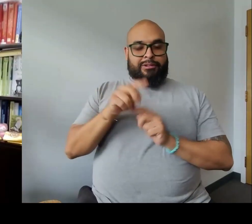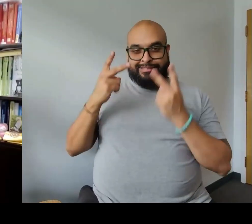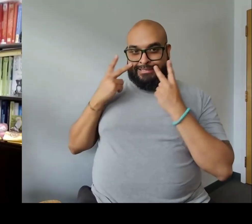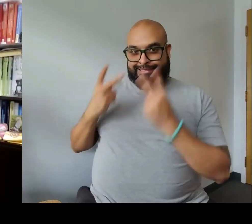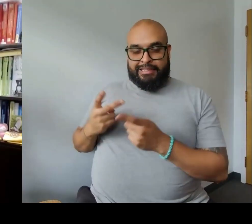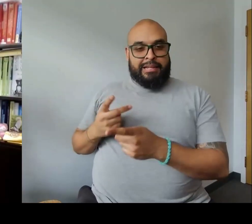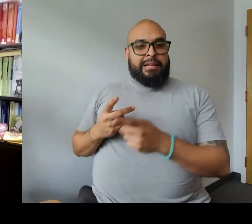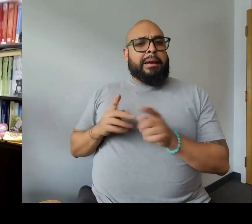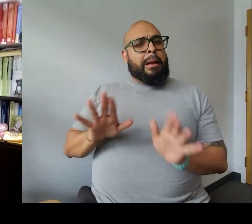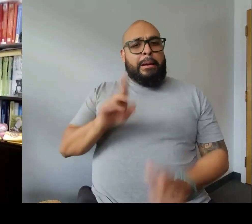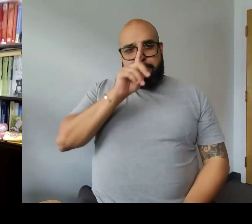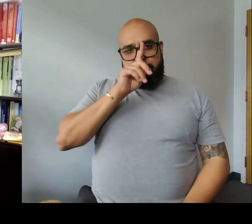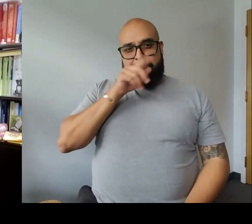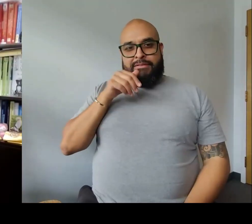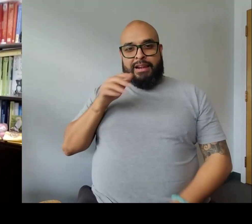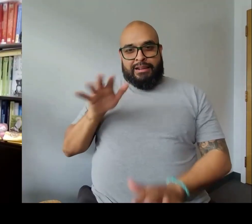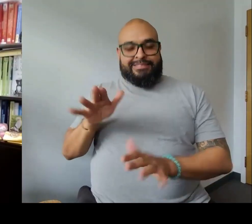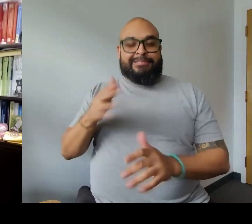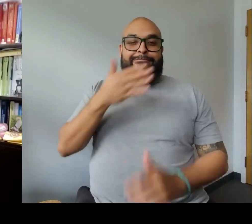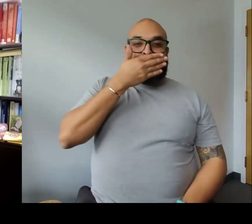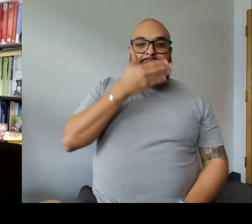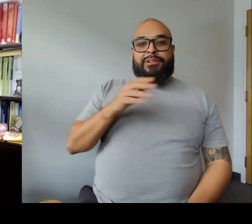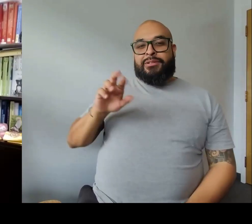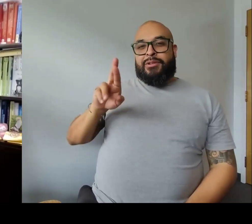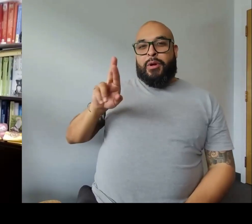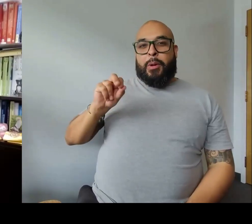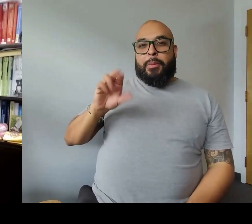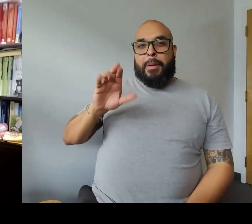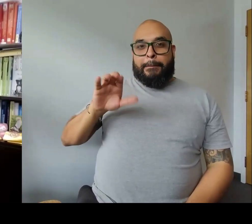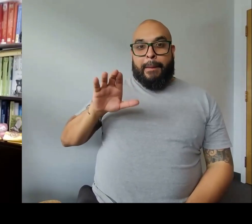Oh, thank you, Rebecka, for putting that explanation in the chat. So appreciate you.